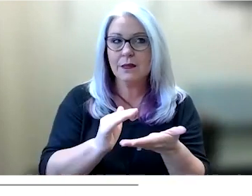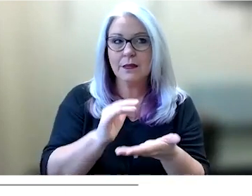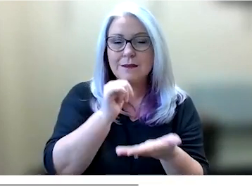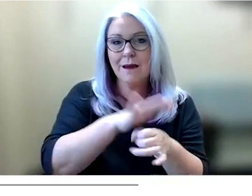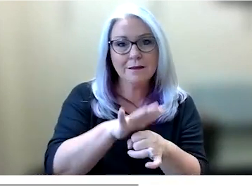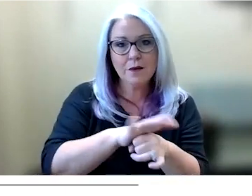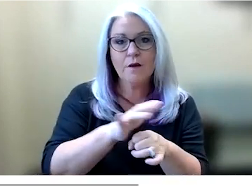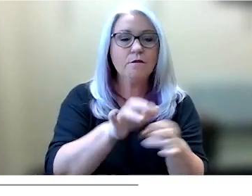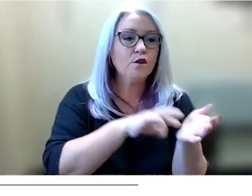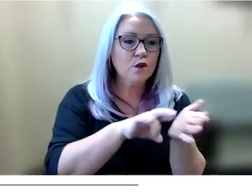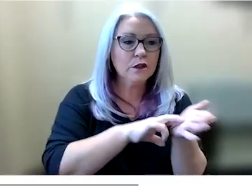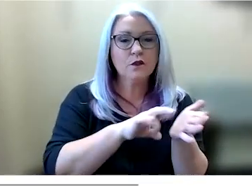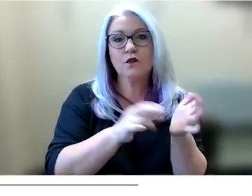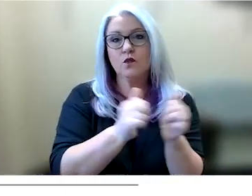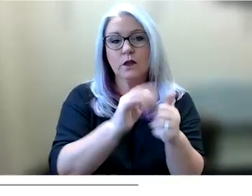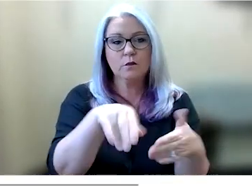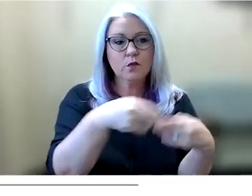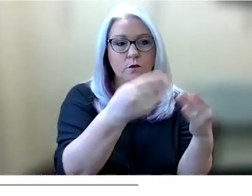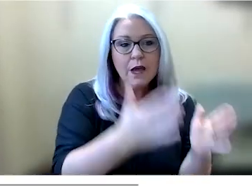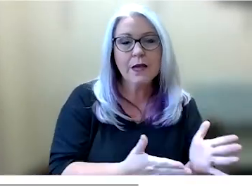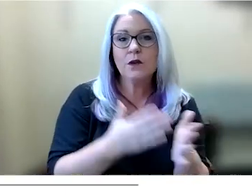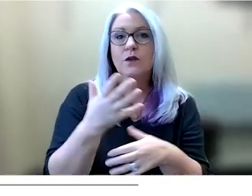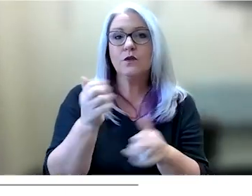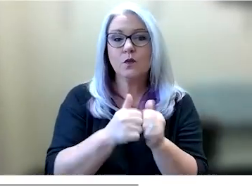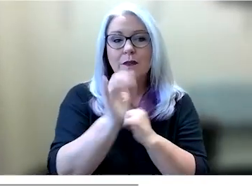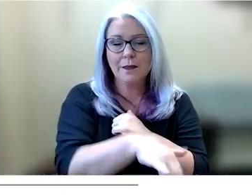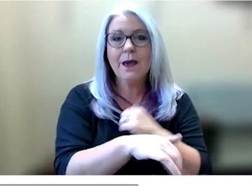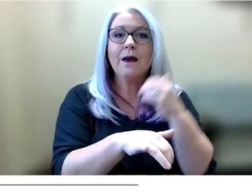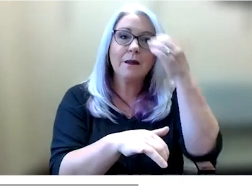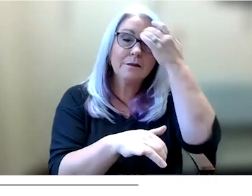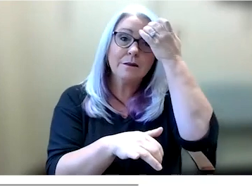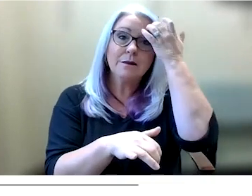understanding by providers of this condition. But it's very